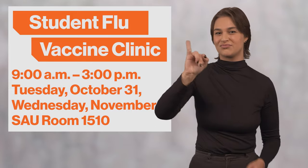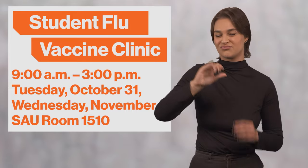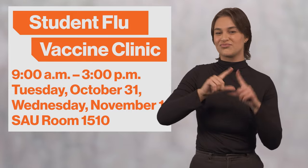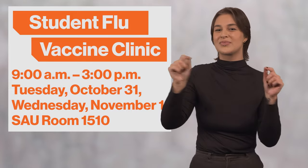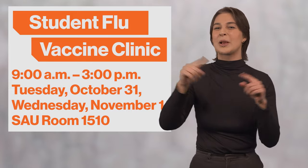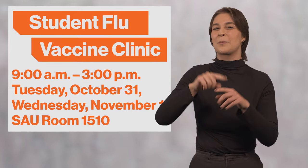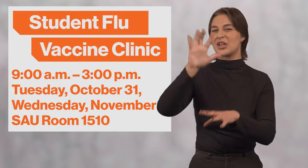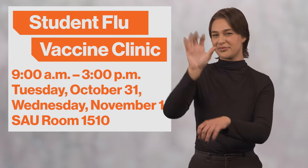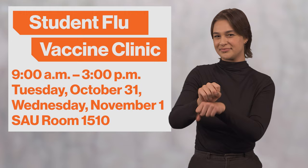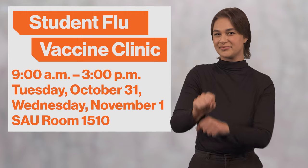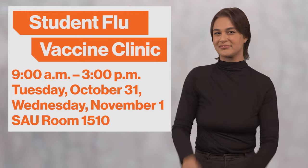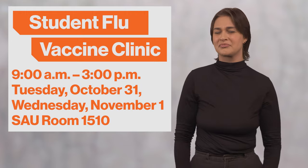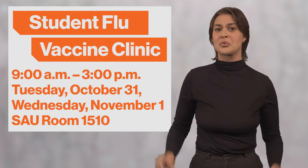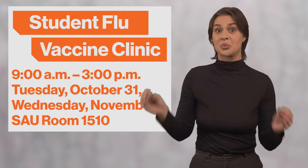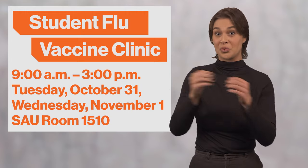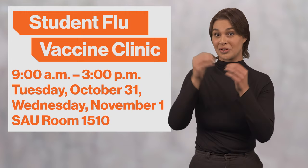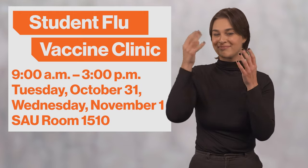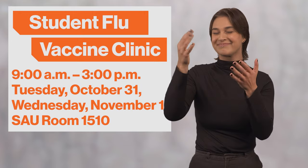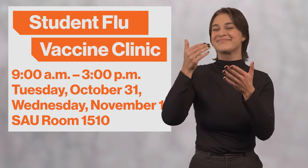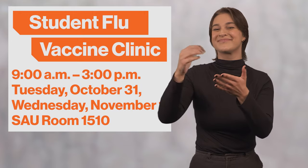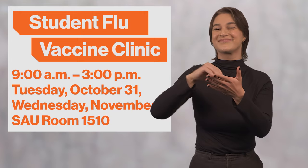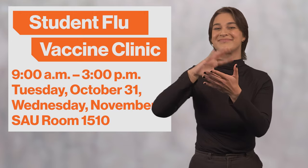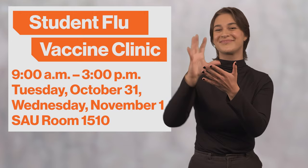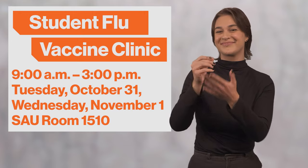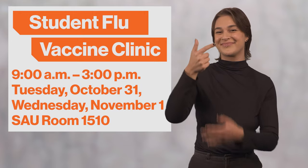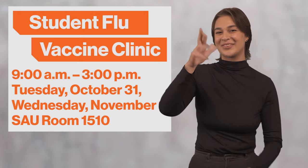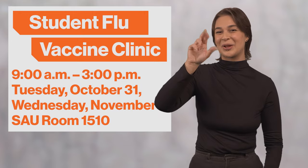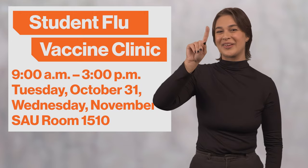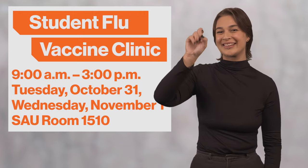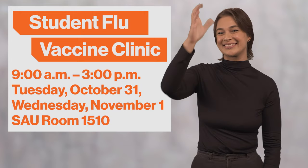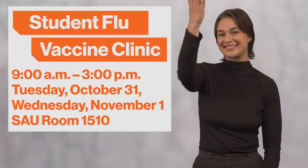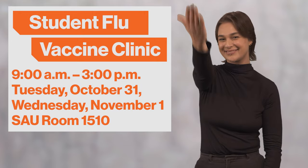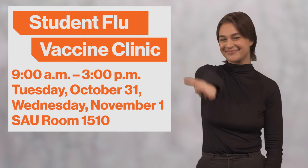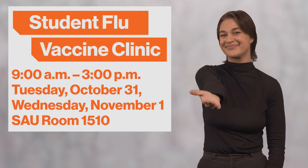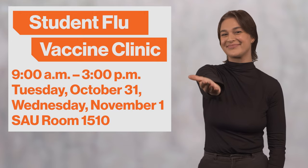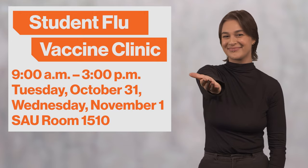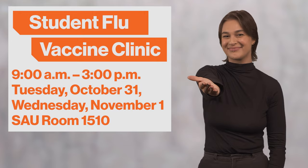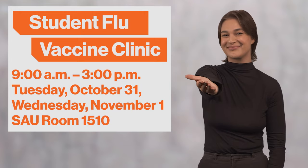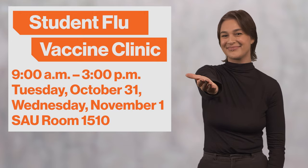You must bring your insurance card to your appointment. For more information, scan the QR code.